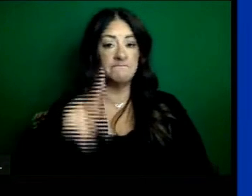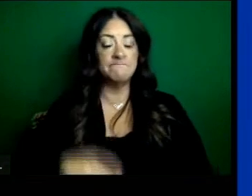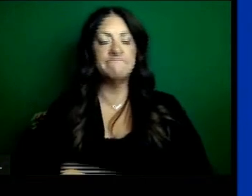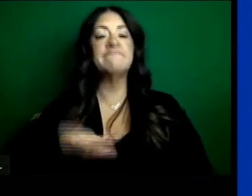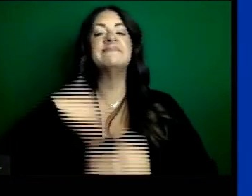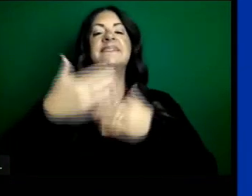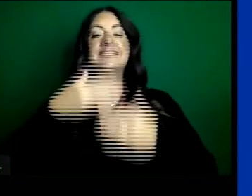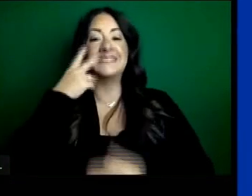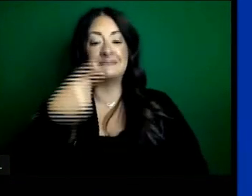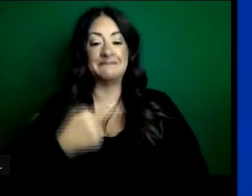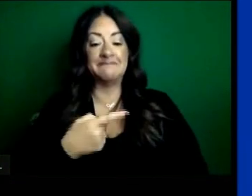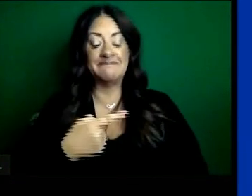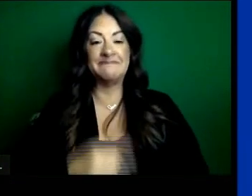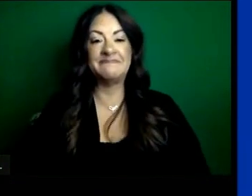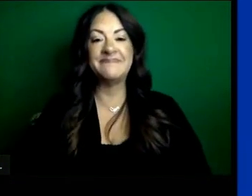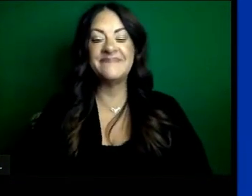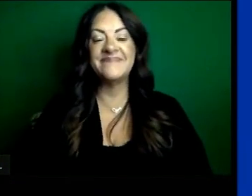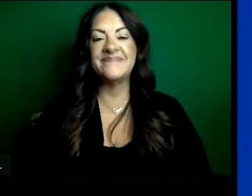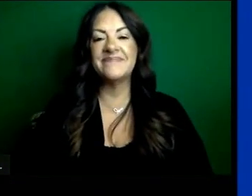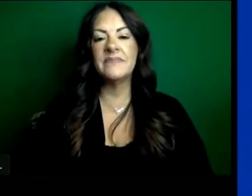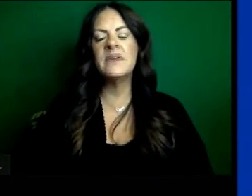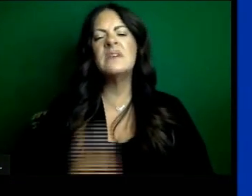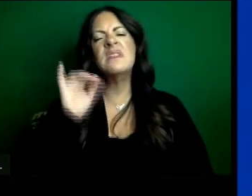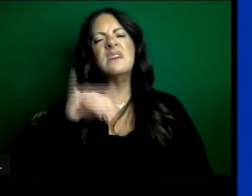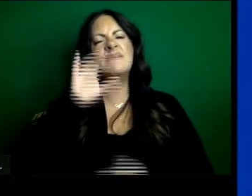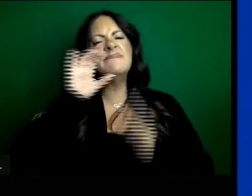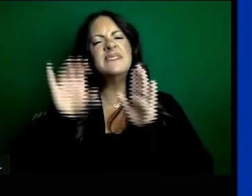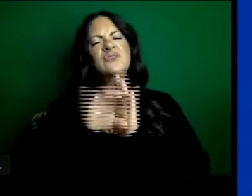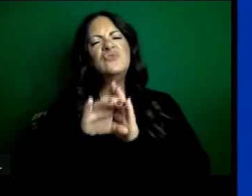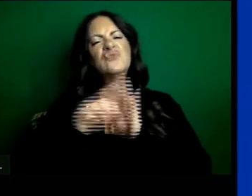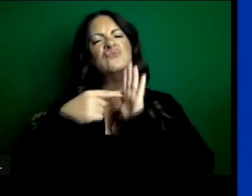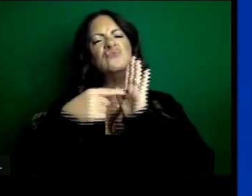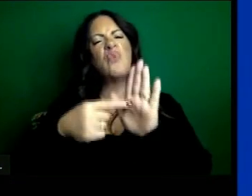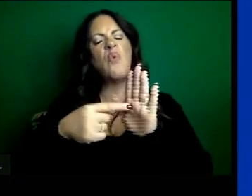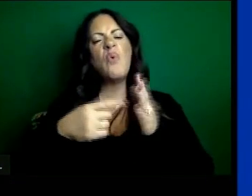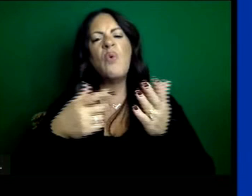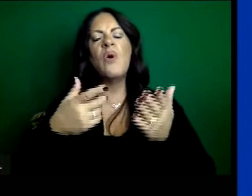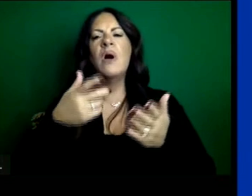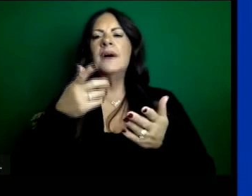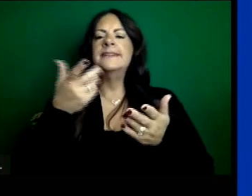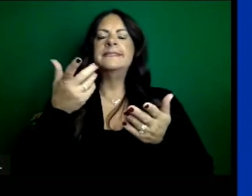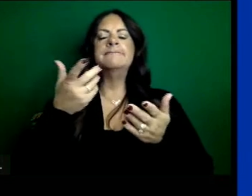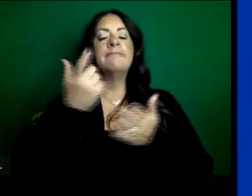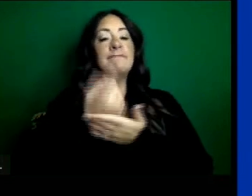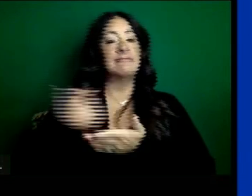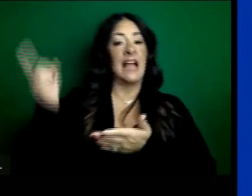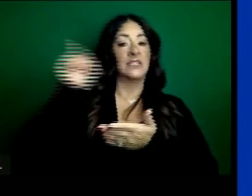NUMBER WE ARE GOING TO CONTINUE TO WATCH AND I WILL TALK ABOUT IN JUST A MOMENT.